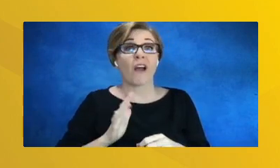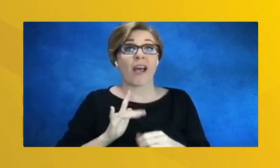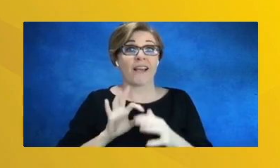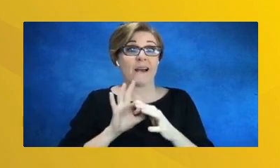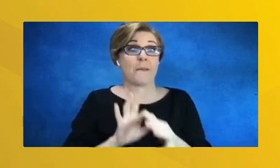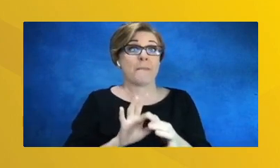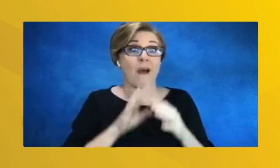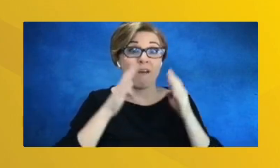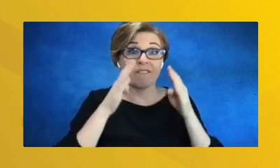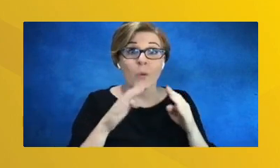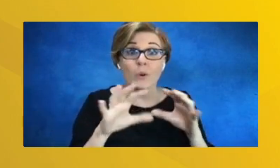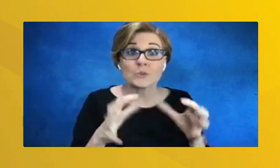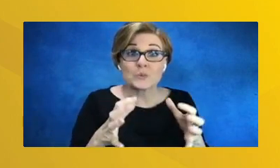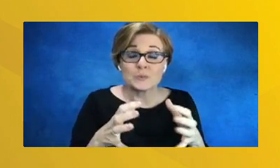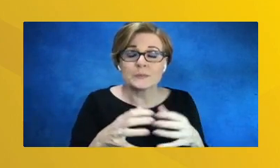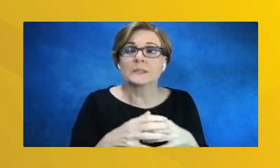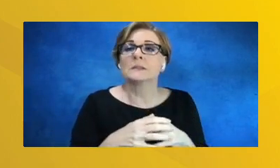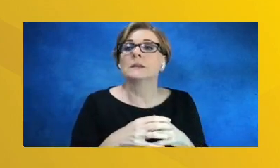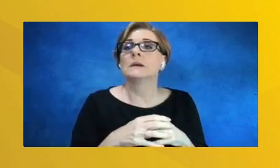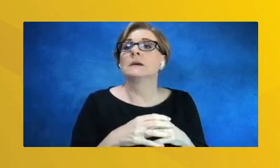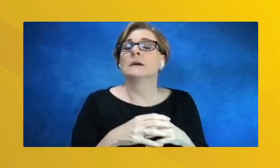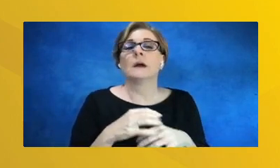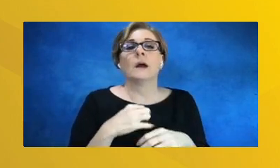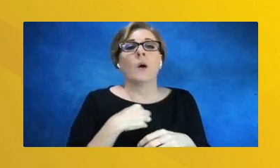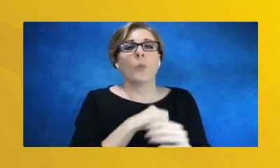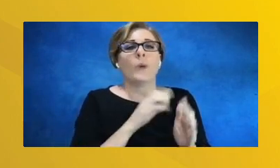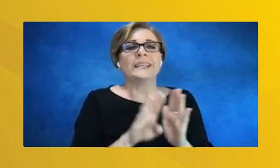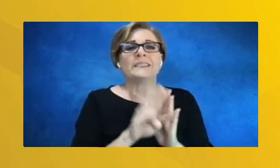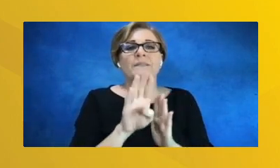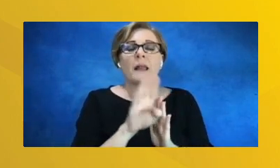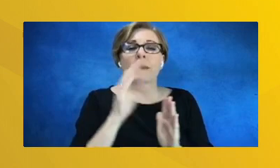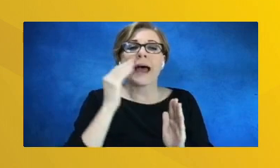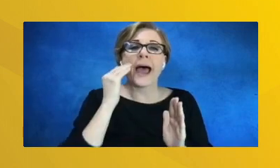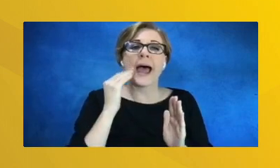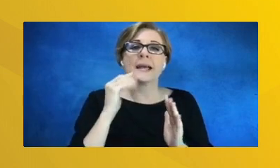to create a Head Start teacher advisory council.